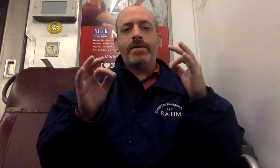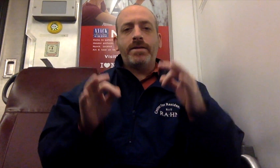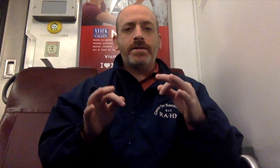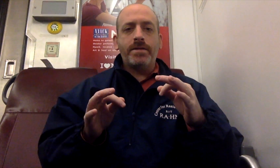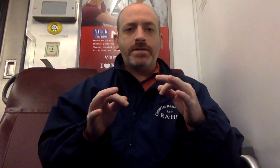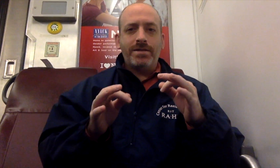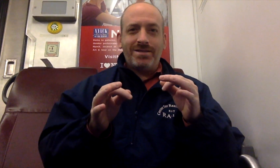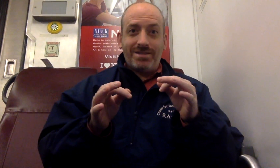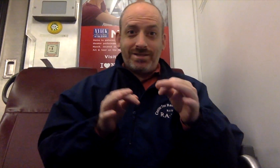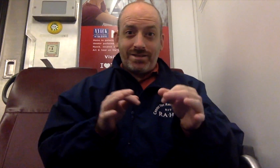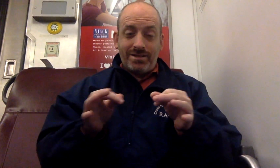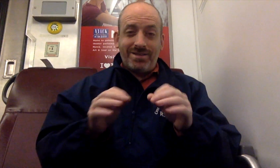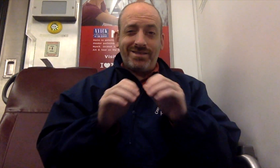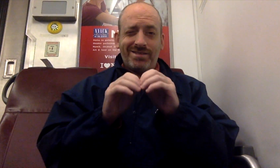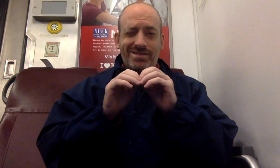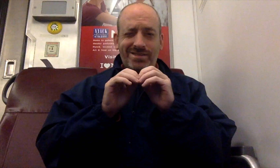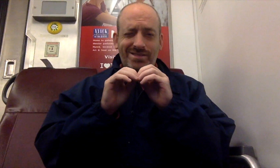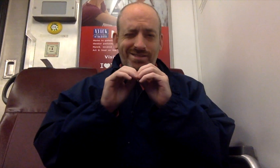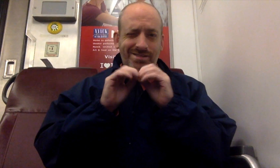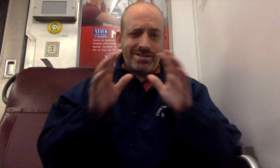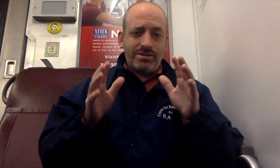and I decided to chime in and try to clarify